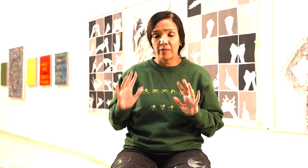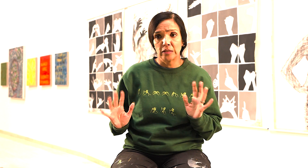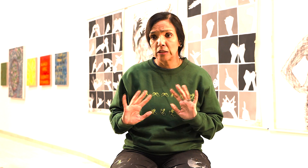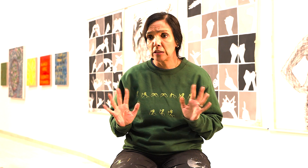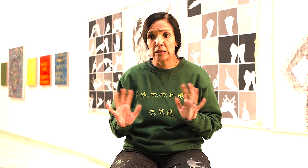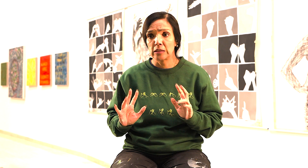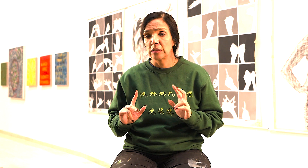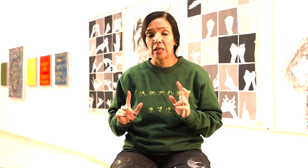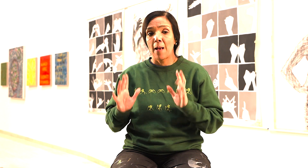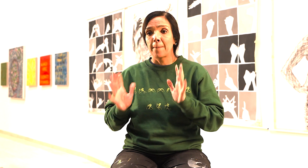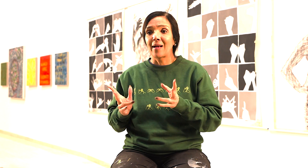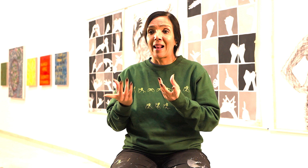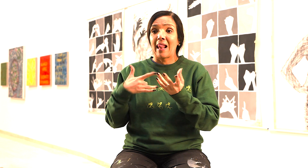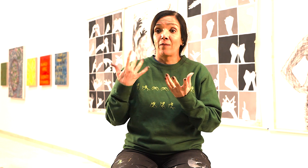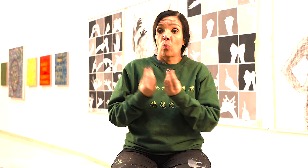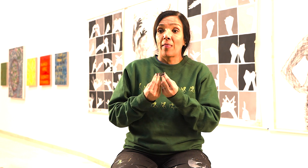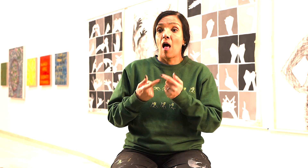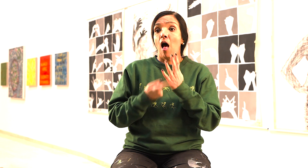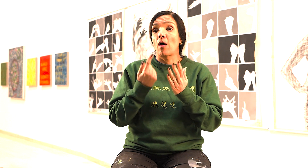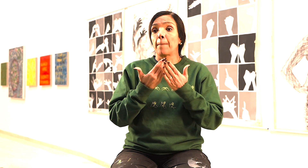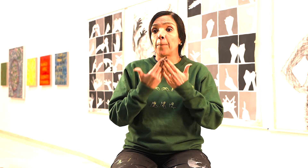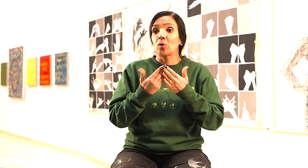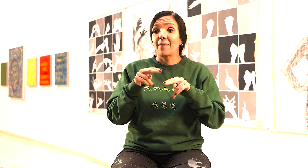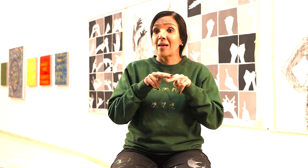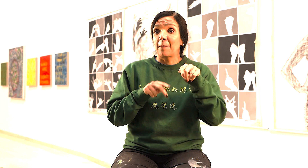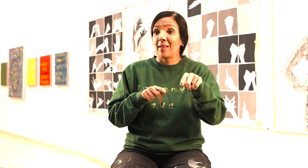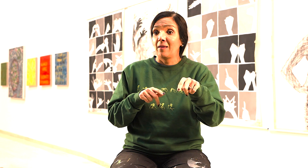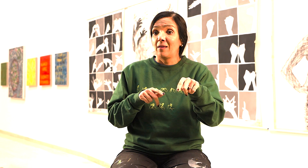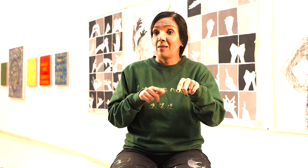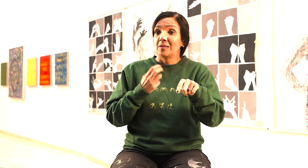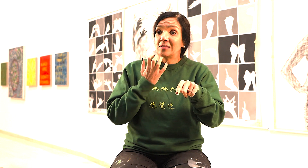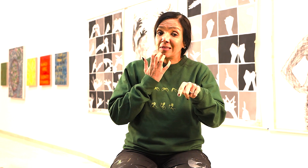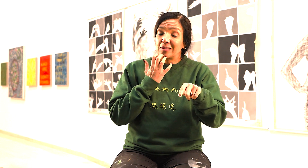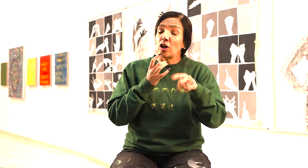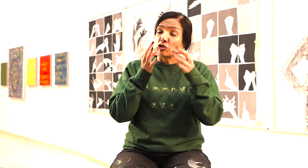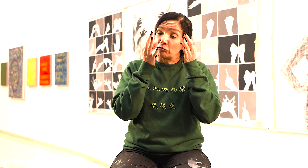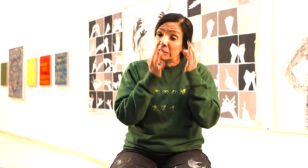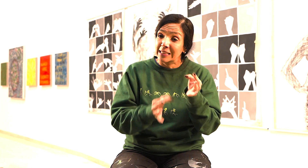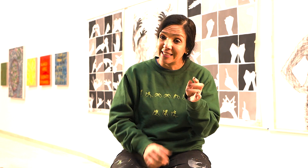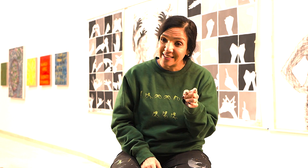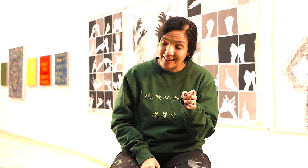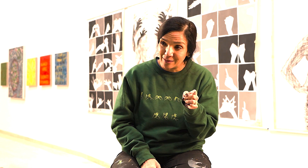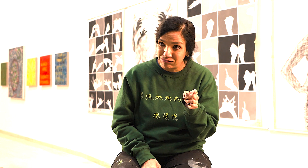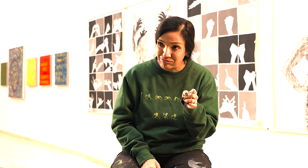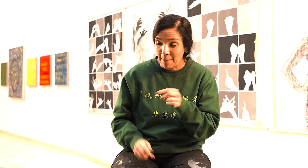bit anxious about that, and so, I went to live with another Muslim family. They were incredibly strict,